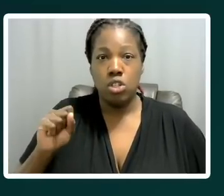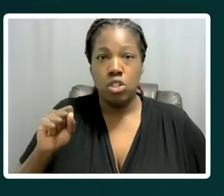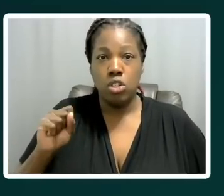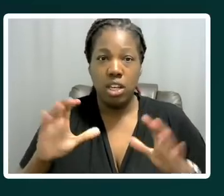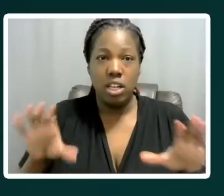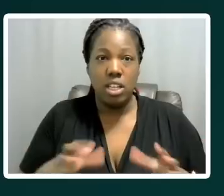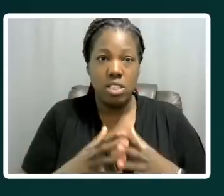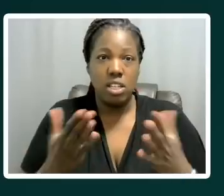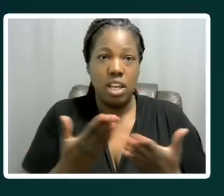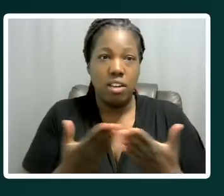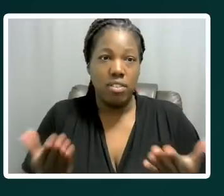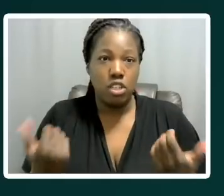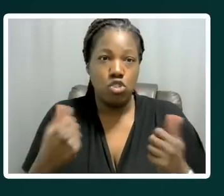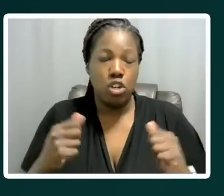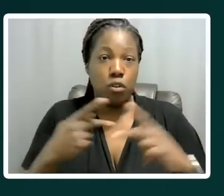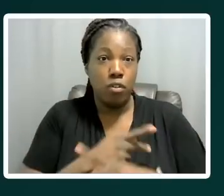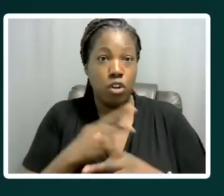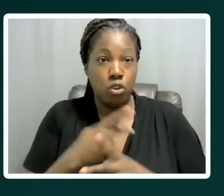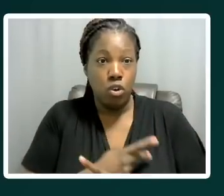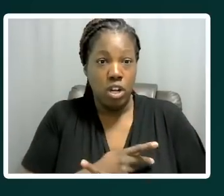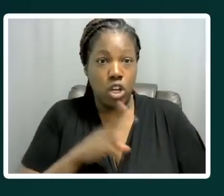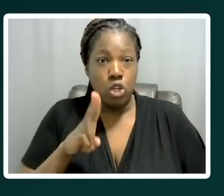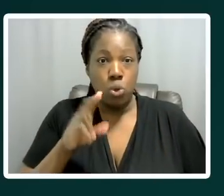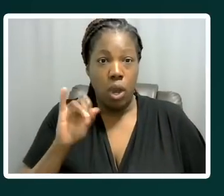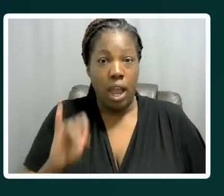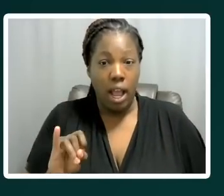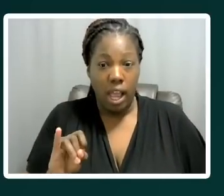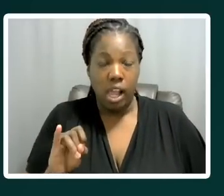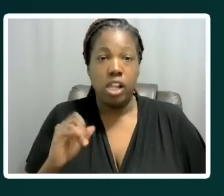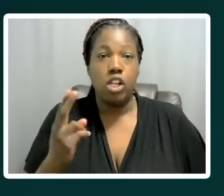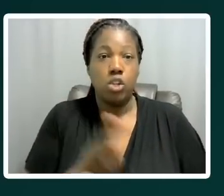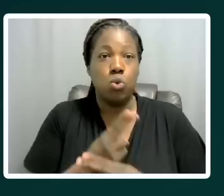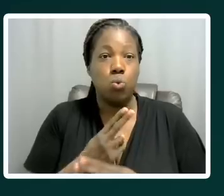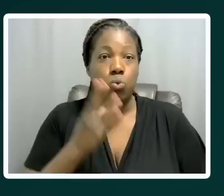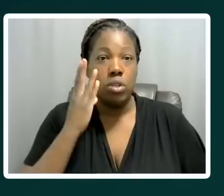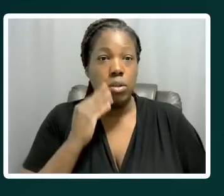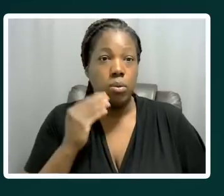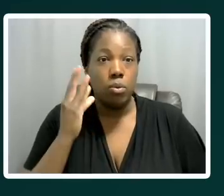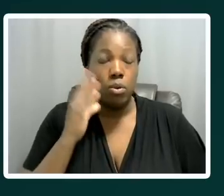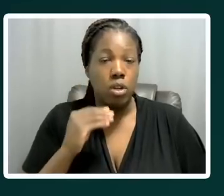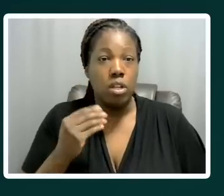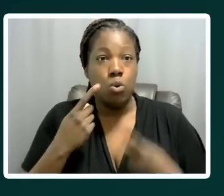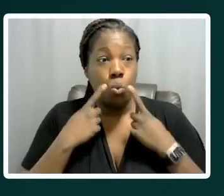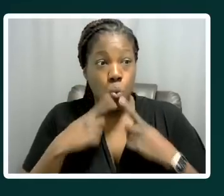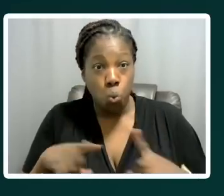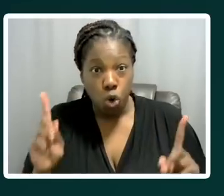you know, is the UI and user experience working? Are there any sticking points? Is